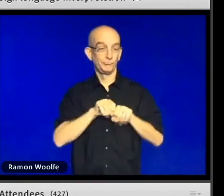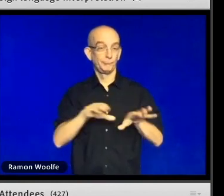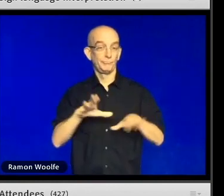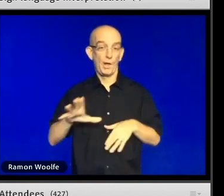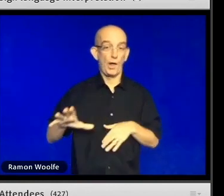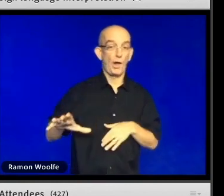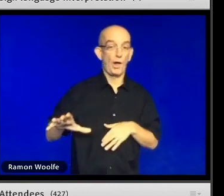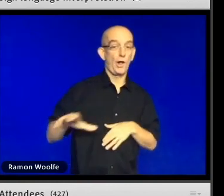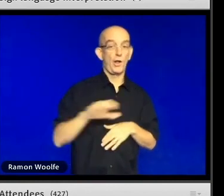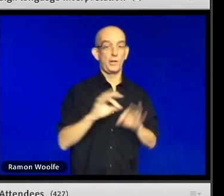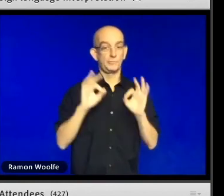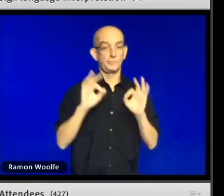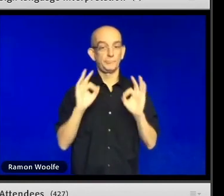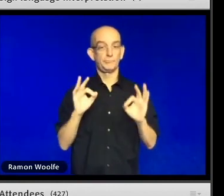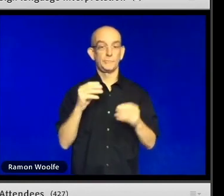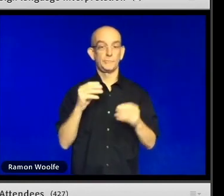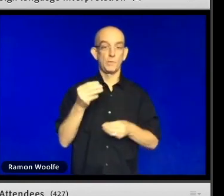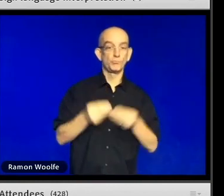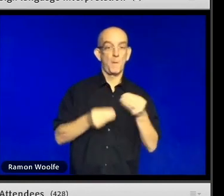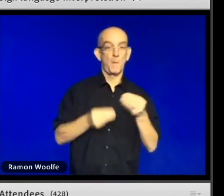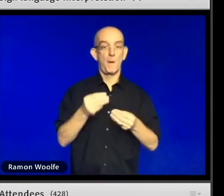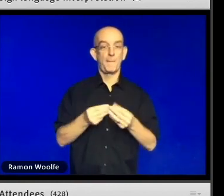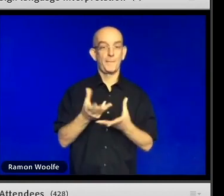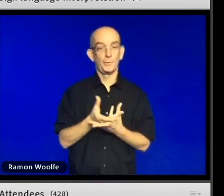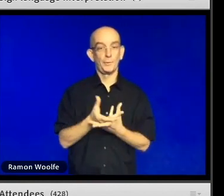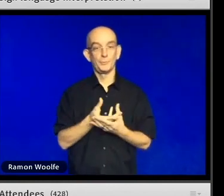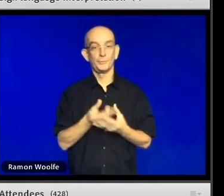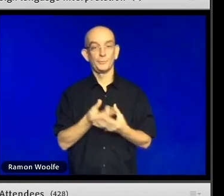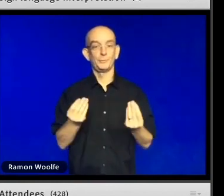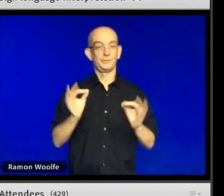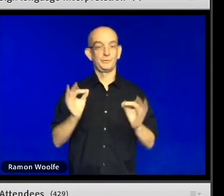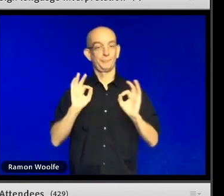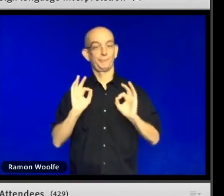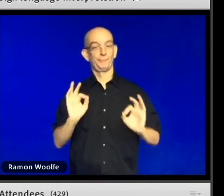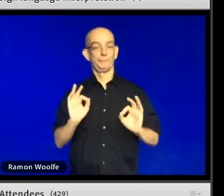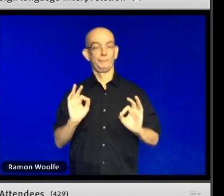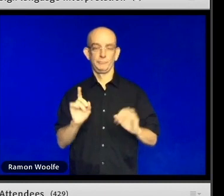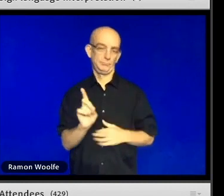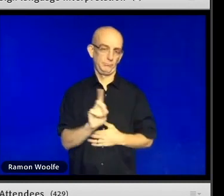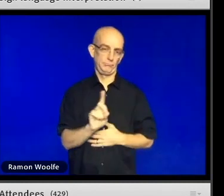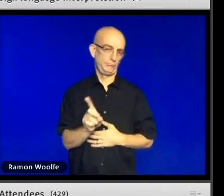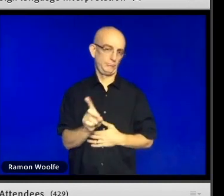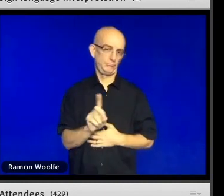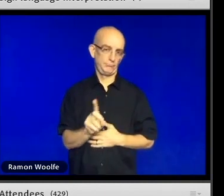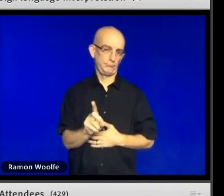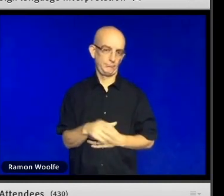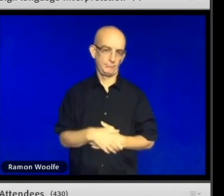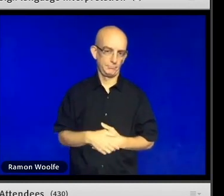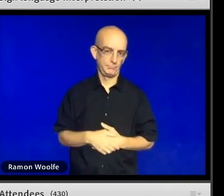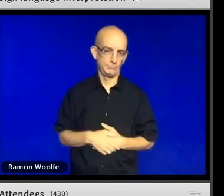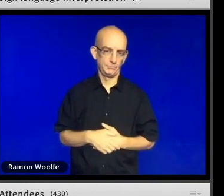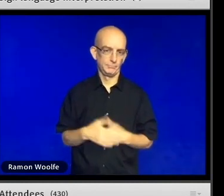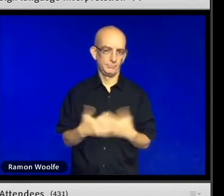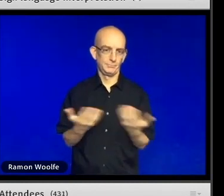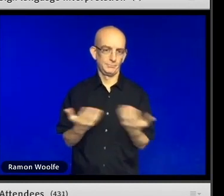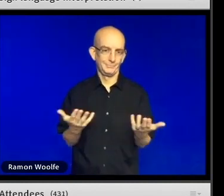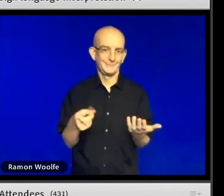The sign language verse that is used is not necessarily going to only help people who